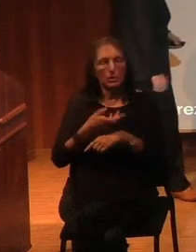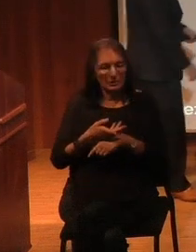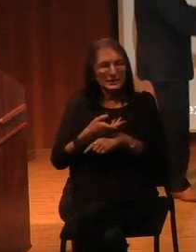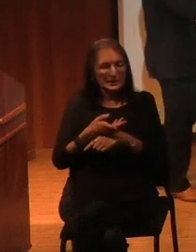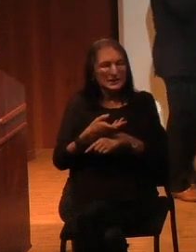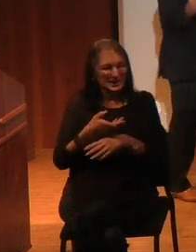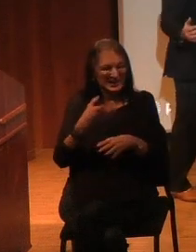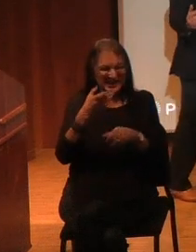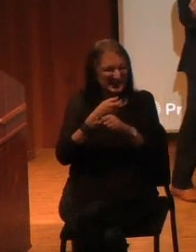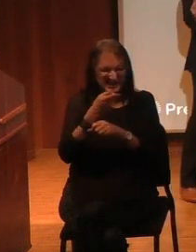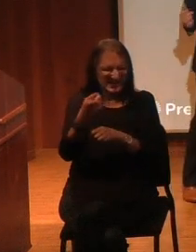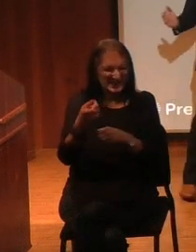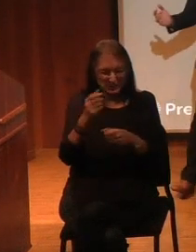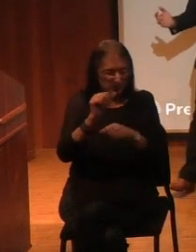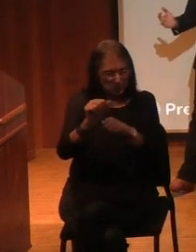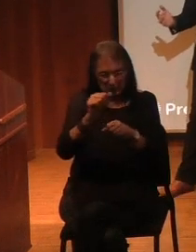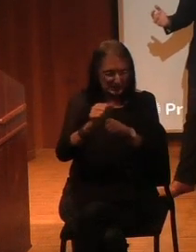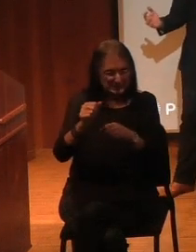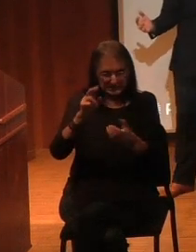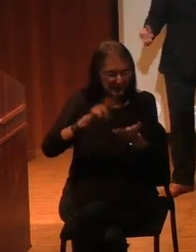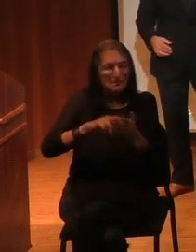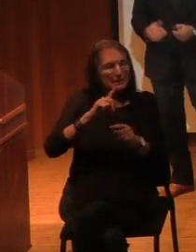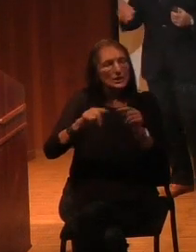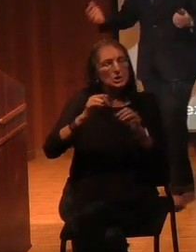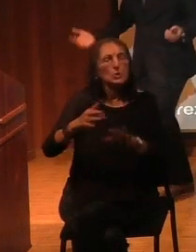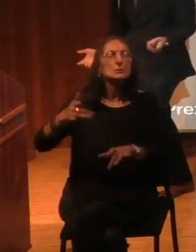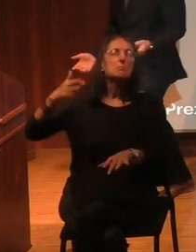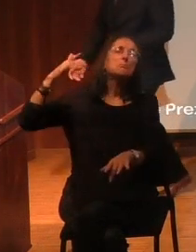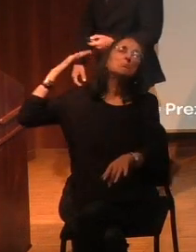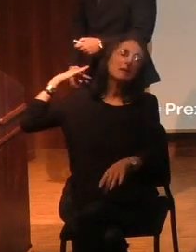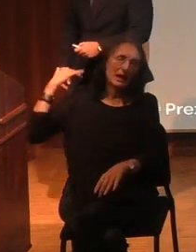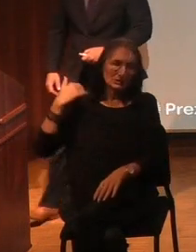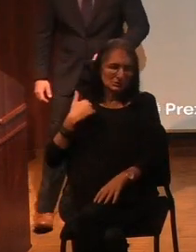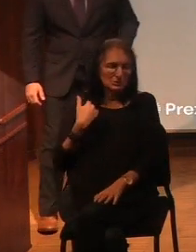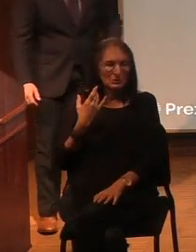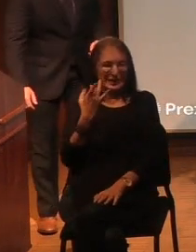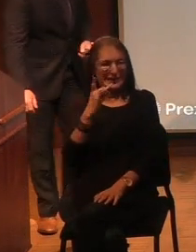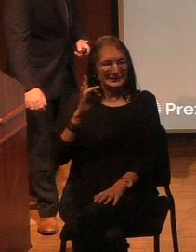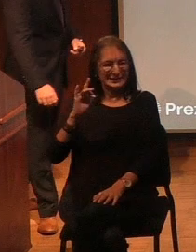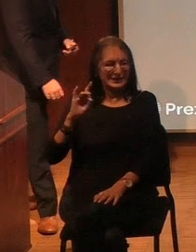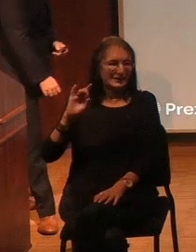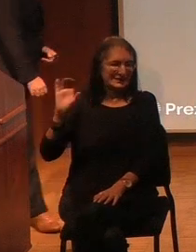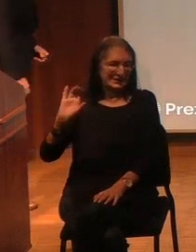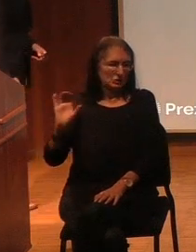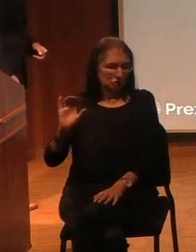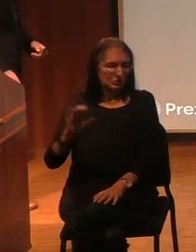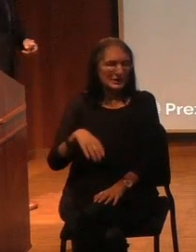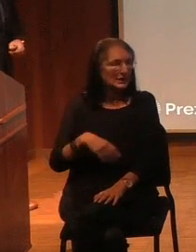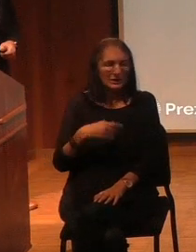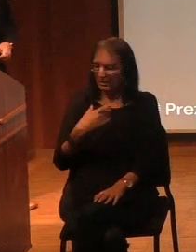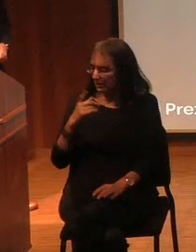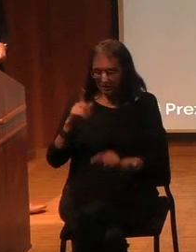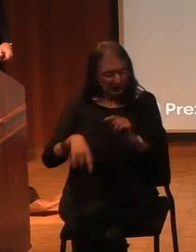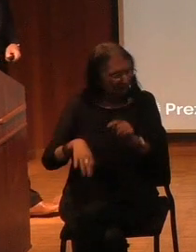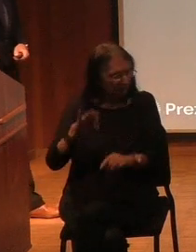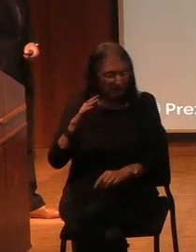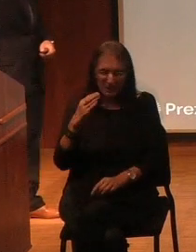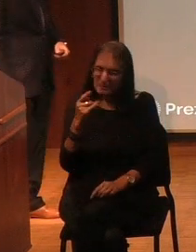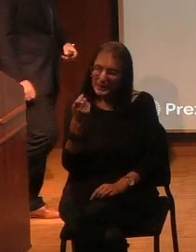and there is no Beethoven anywhere to be found. Nobody knows who he is. So, he decides, instead of just going back to the present,